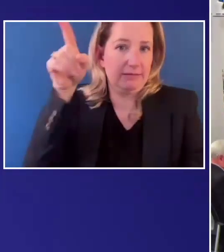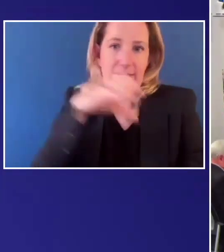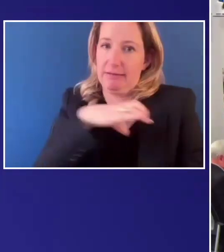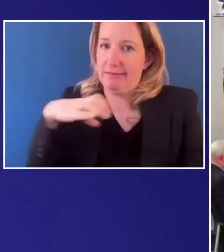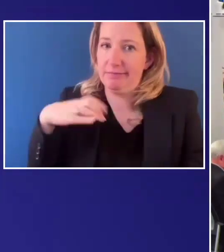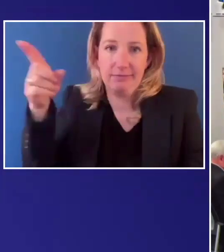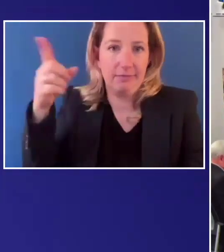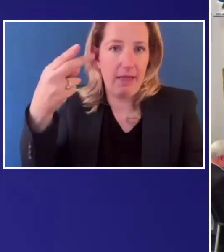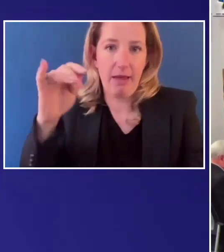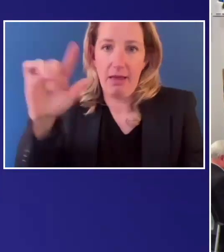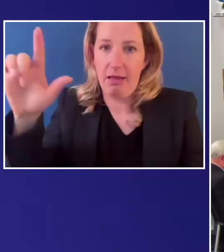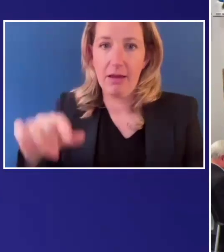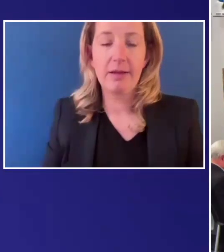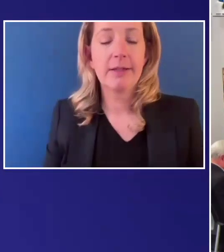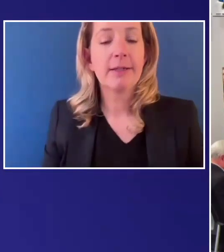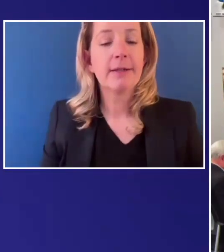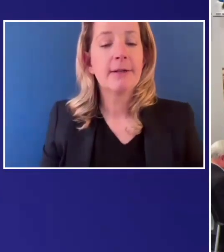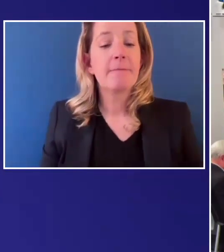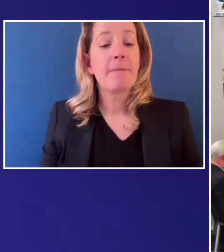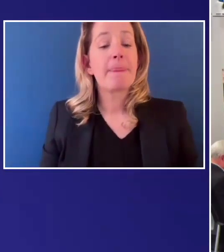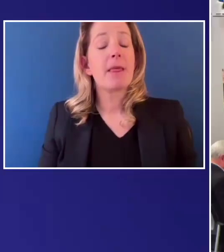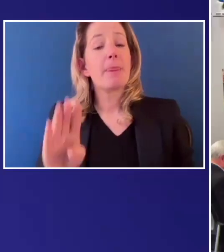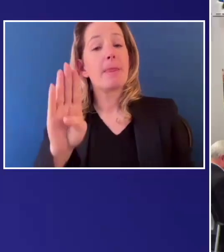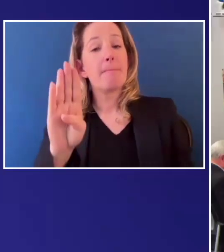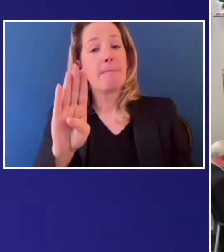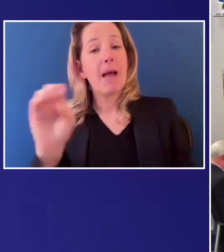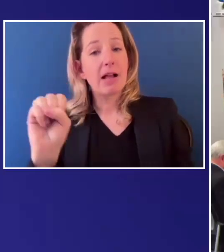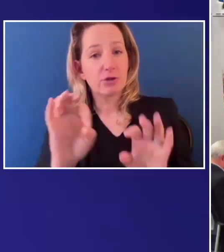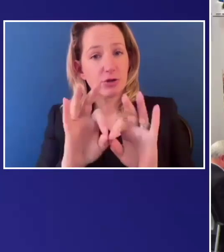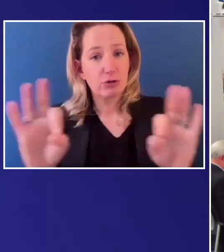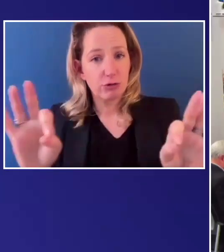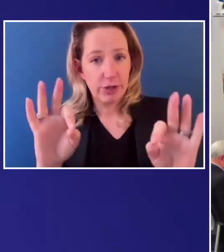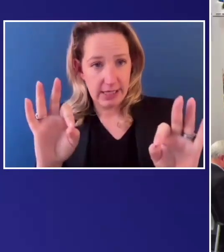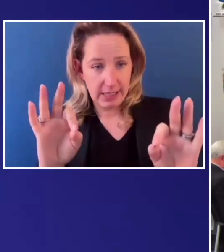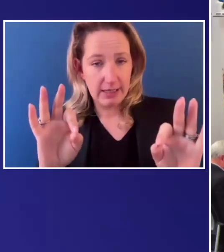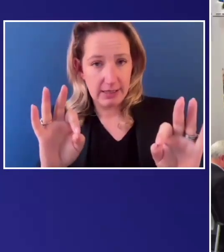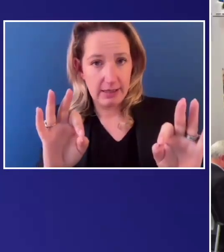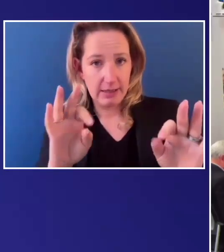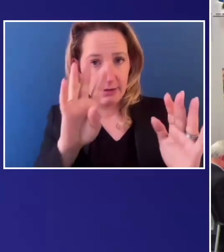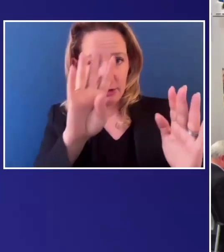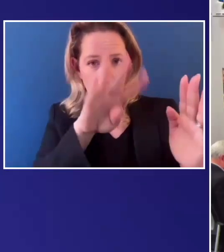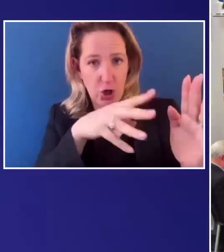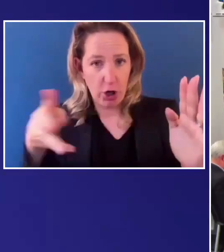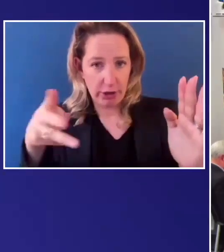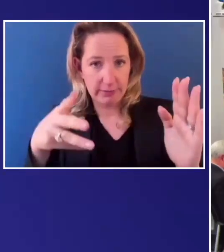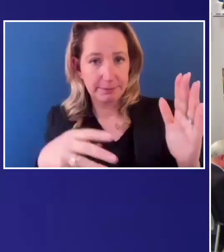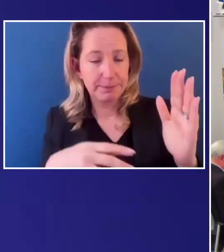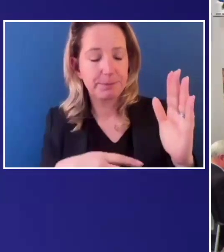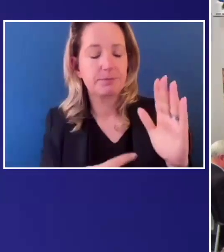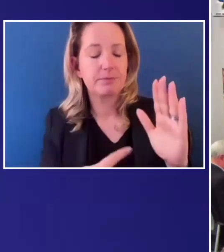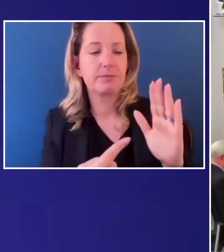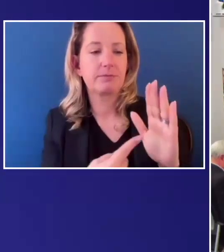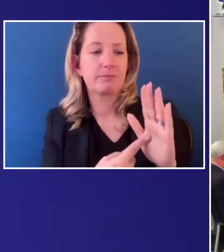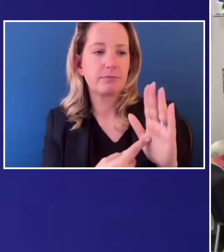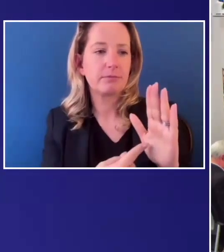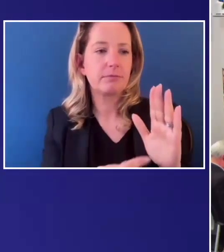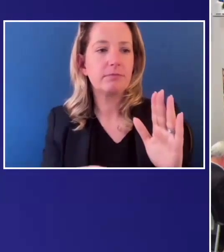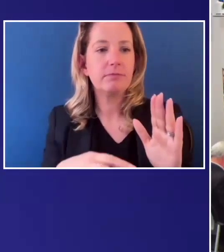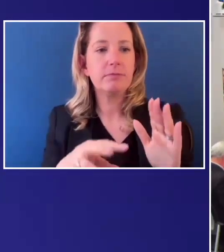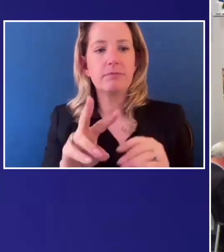Looking at the bachelor's degrees chart, for example. You know, video and photographic art,